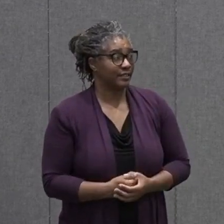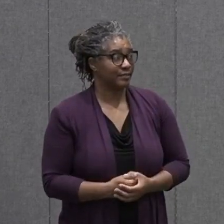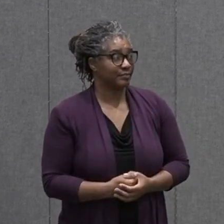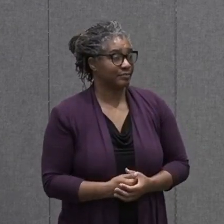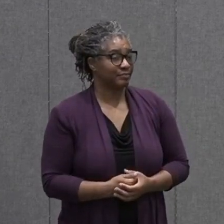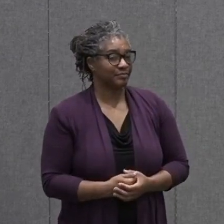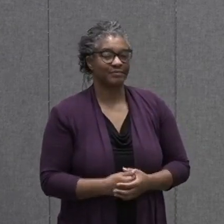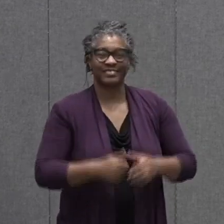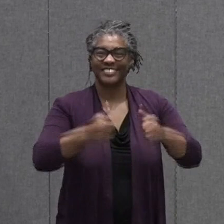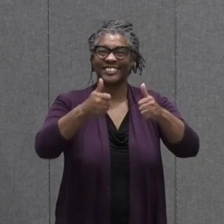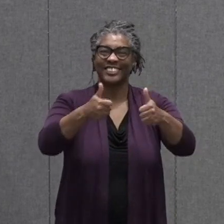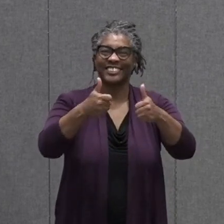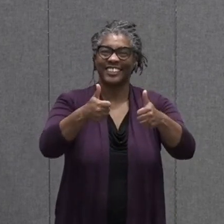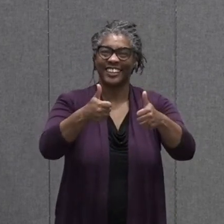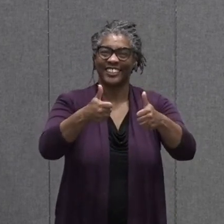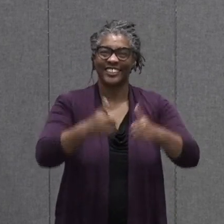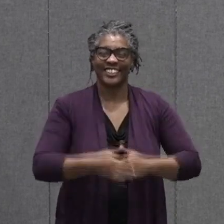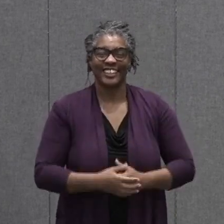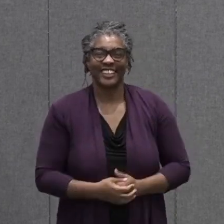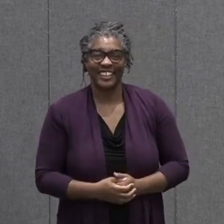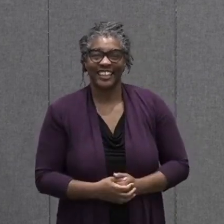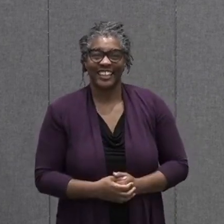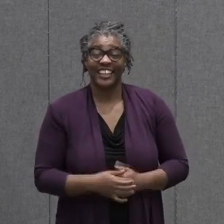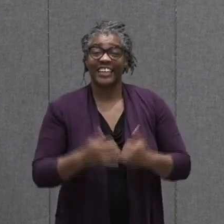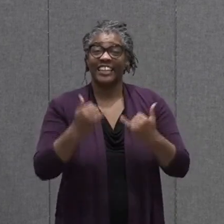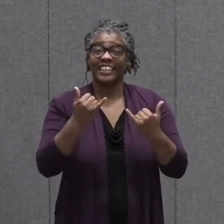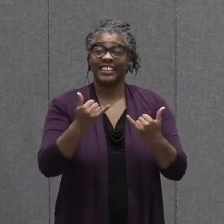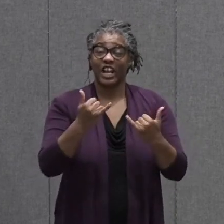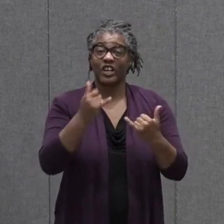Great job. Let's put those letters back and try another one.